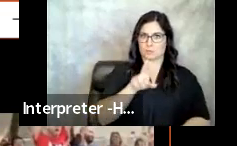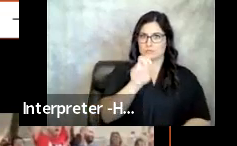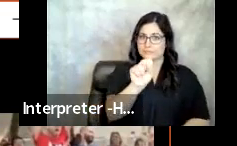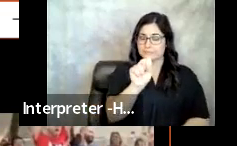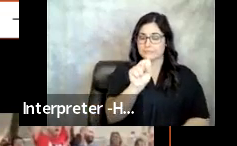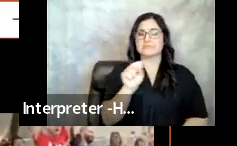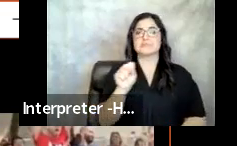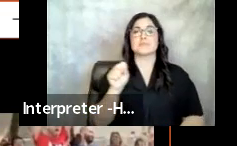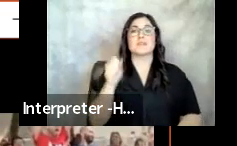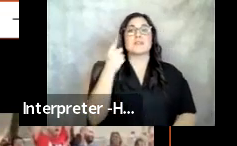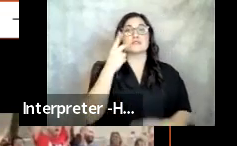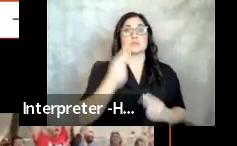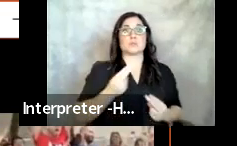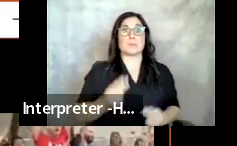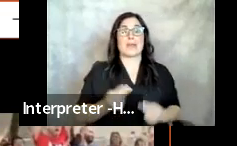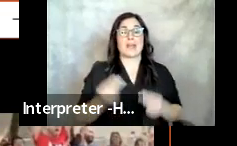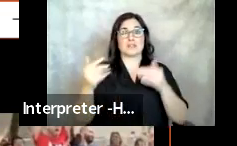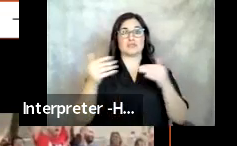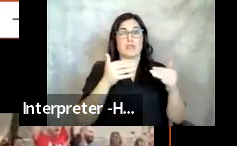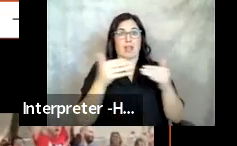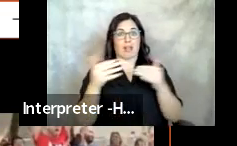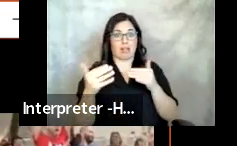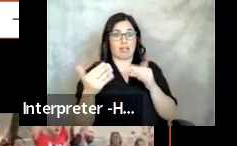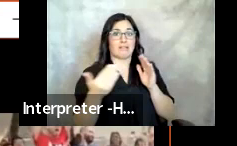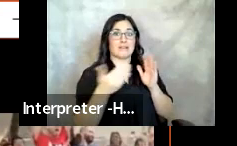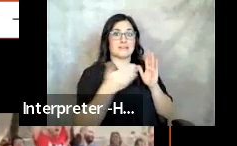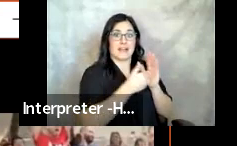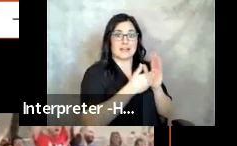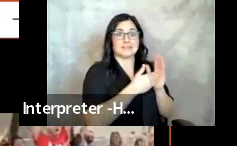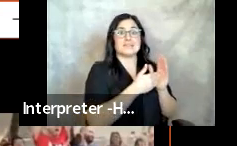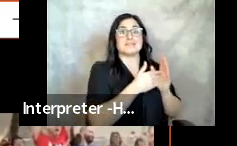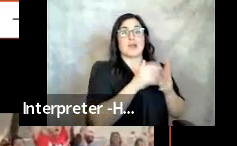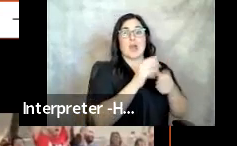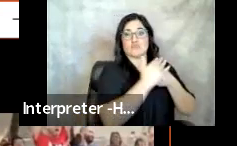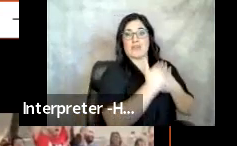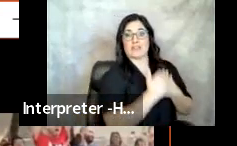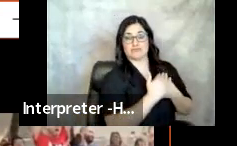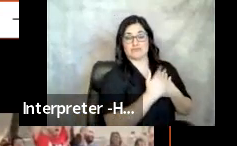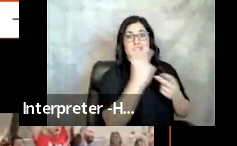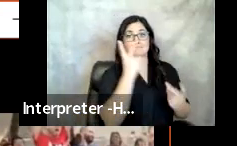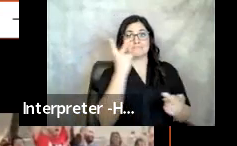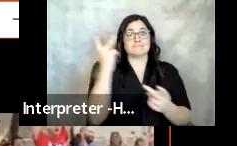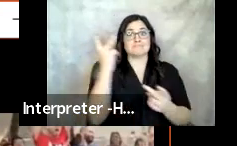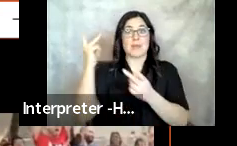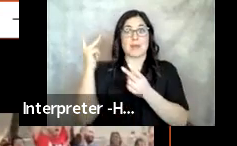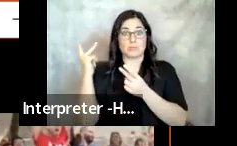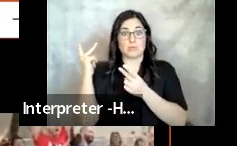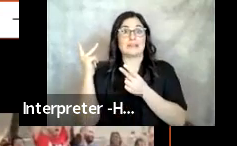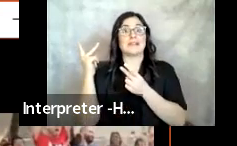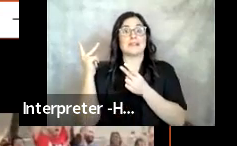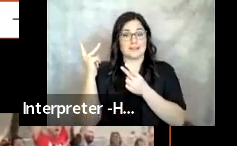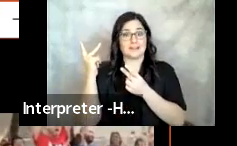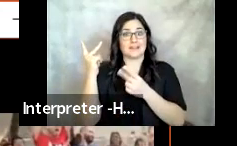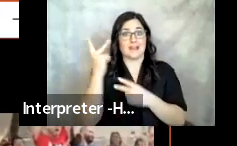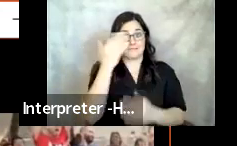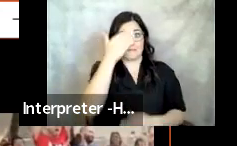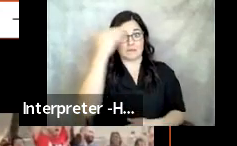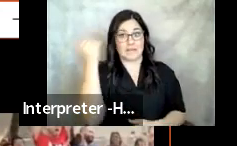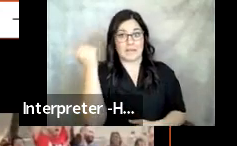Humanity against oppression is the struggle of memory against forgetting. And and it might seem almost almost